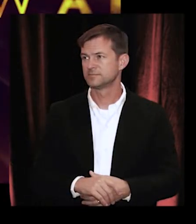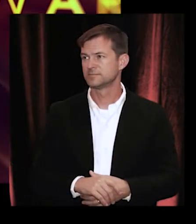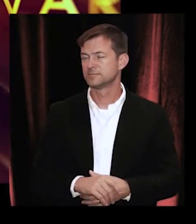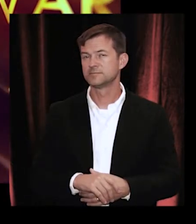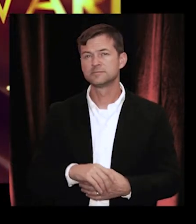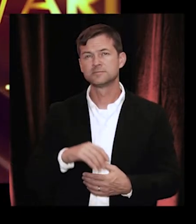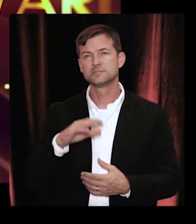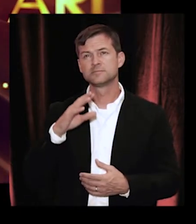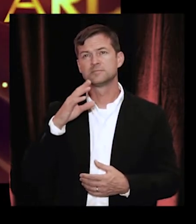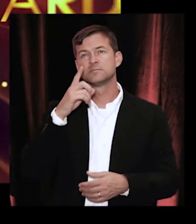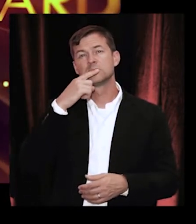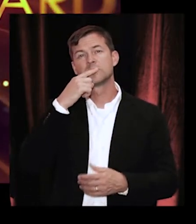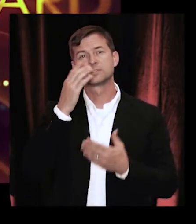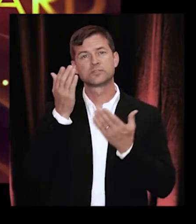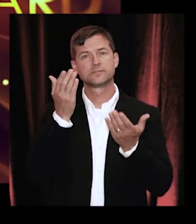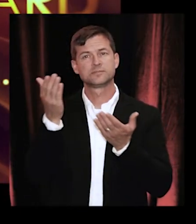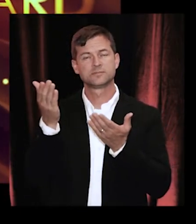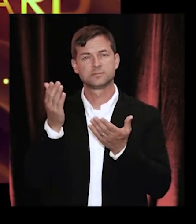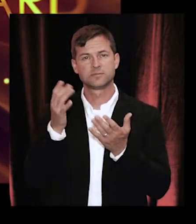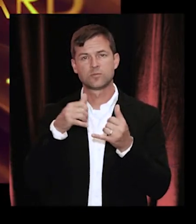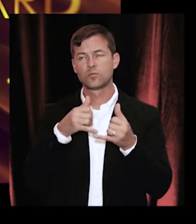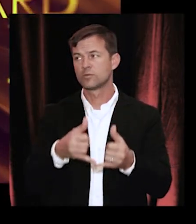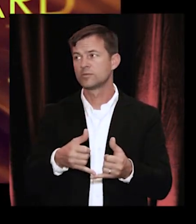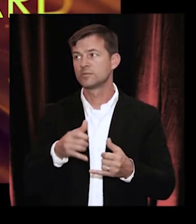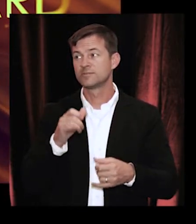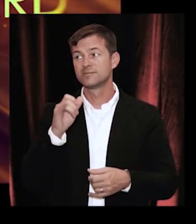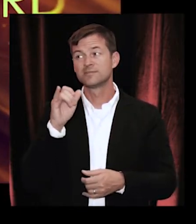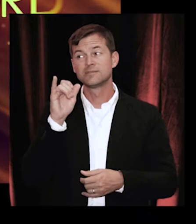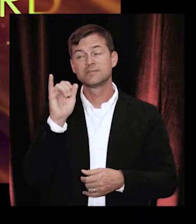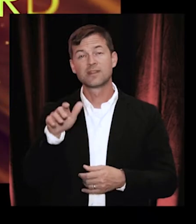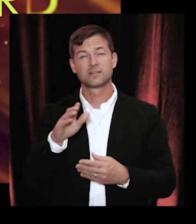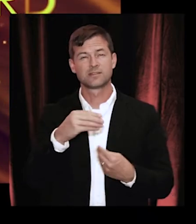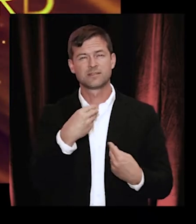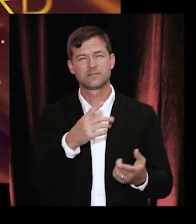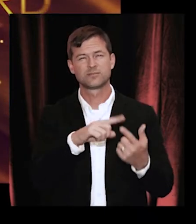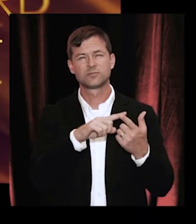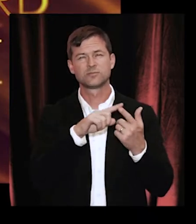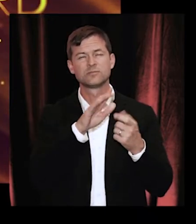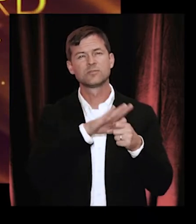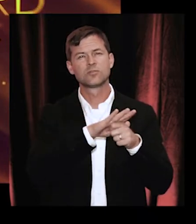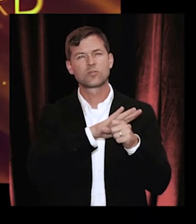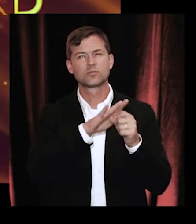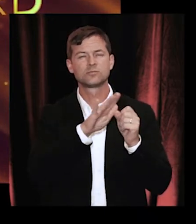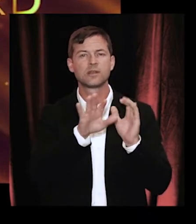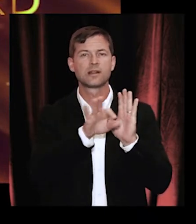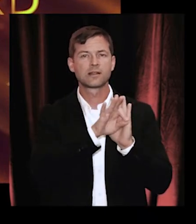Public Service Award This award is presented to a local elected or appointed official for their